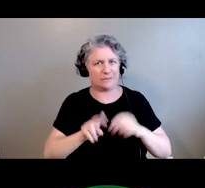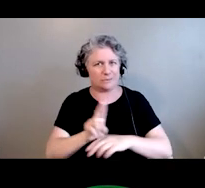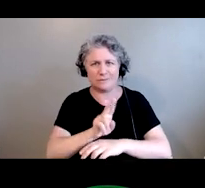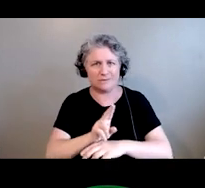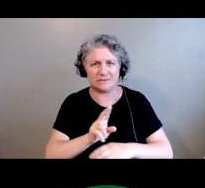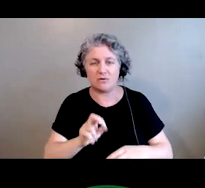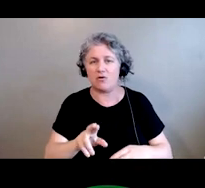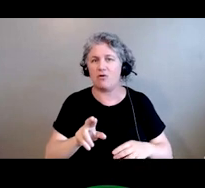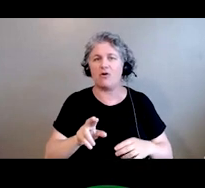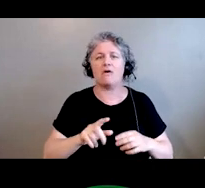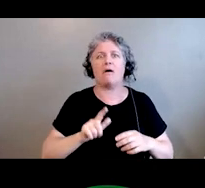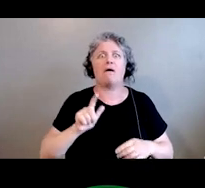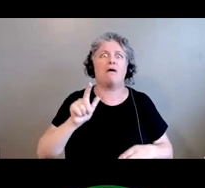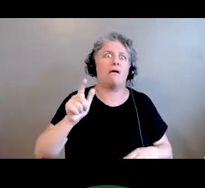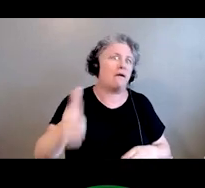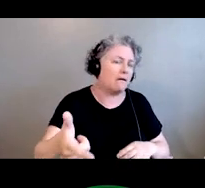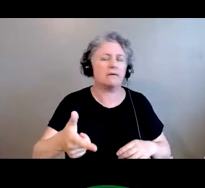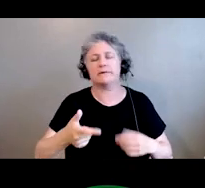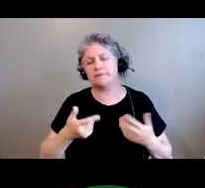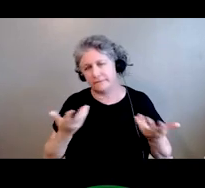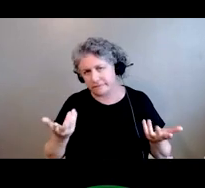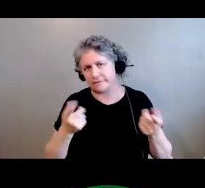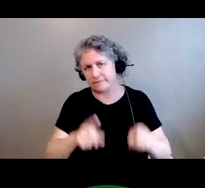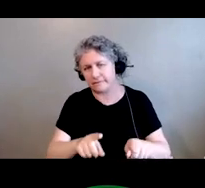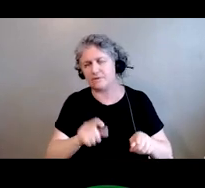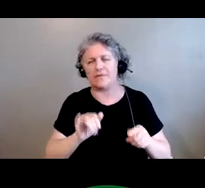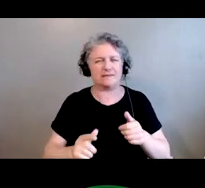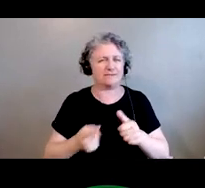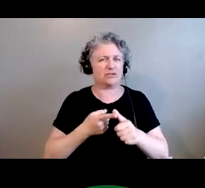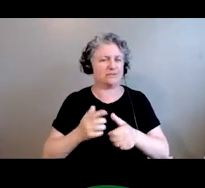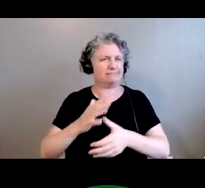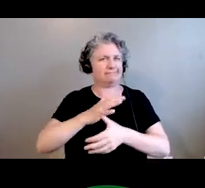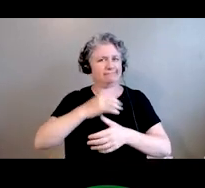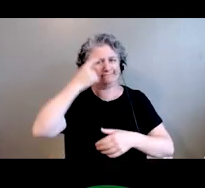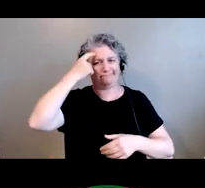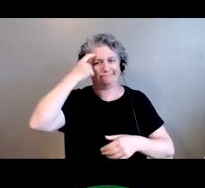mention, oh, first of all, the North, I wanted to say something about that and, even when